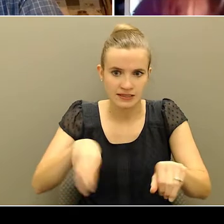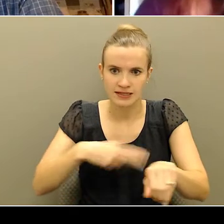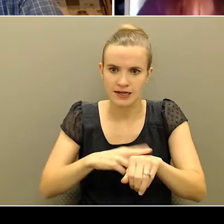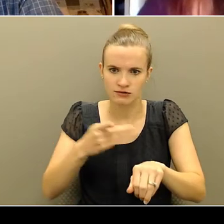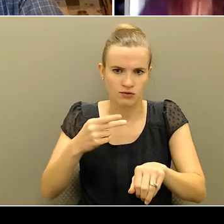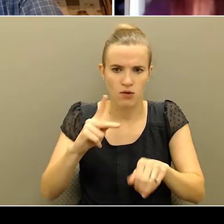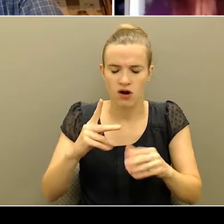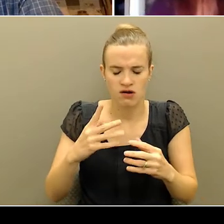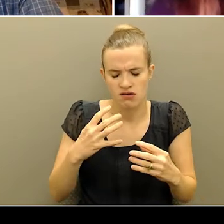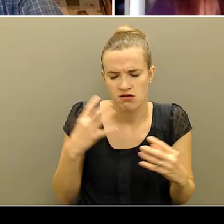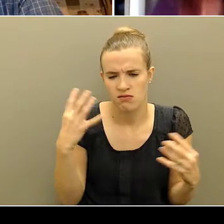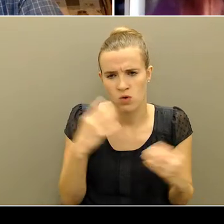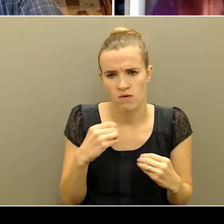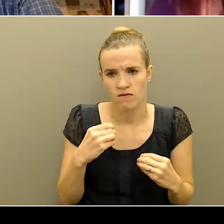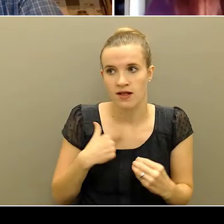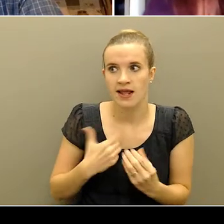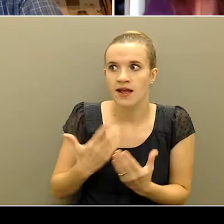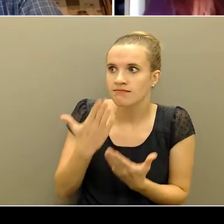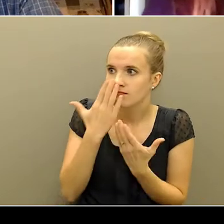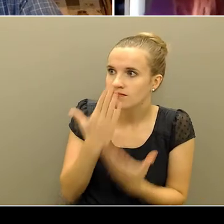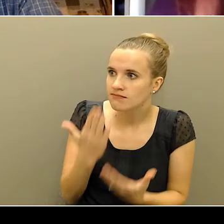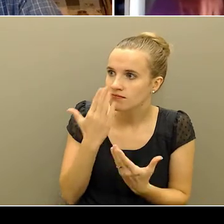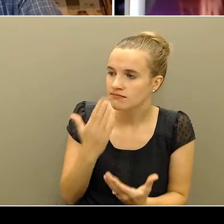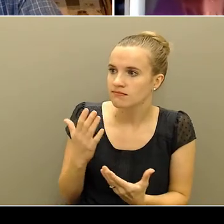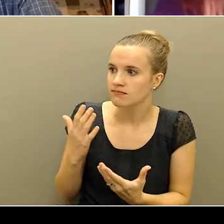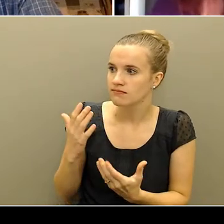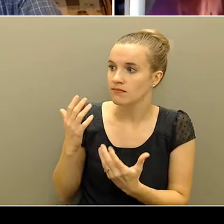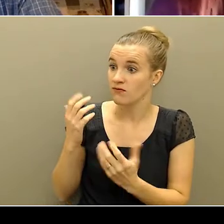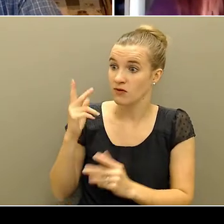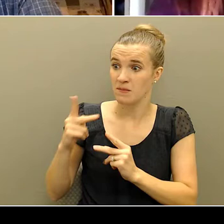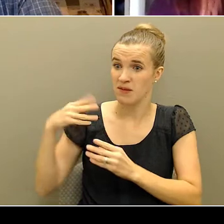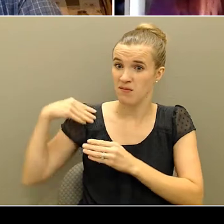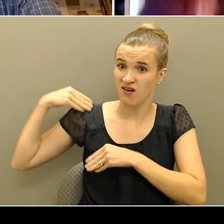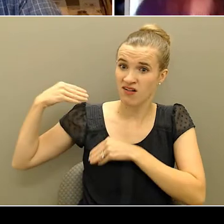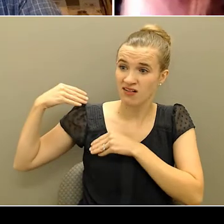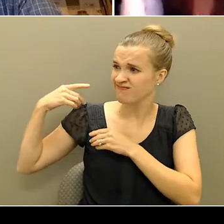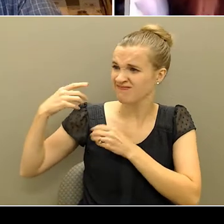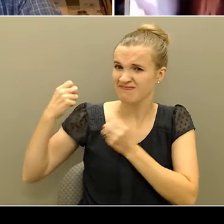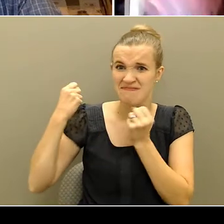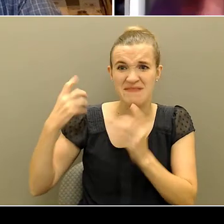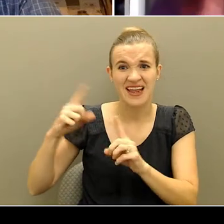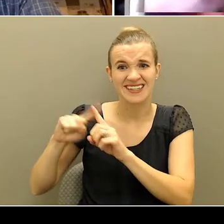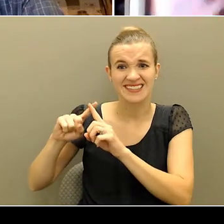continued to serve the parks. And to make them, and to make them accessible to so Erik: Absolutely, amen.